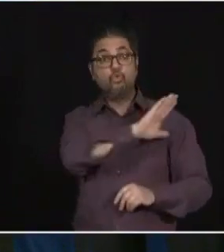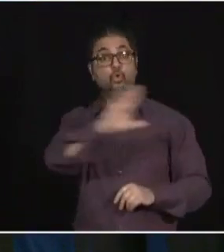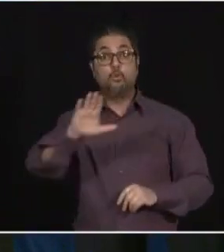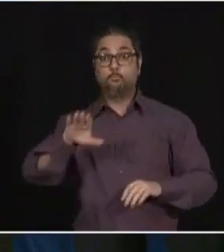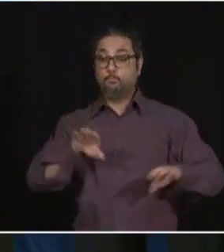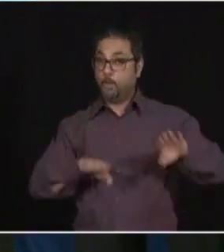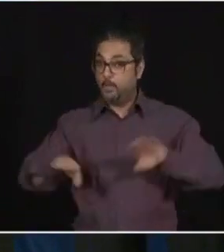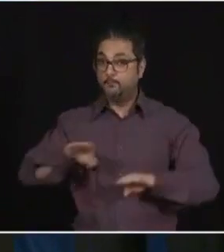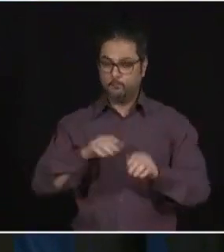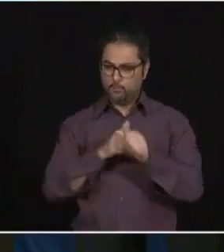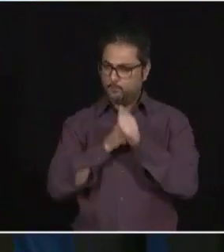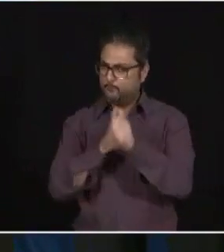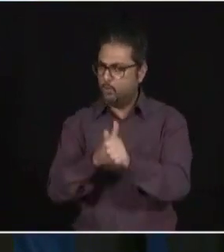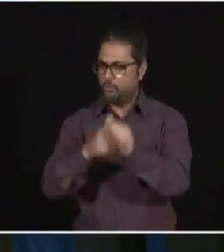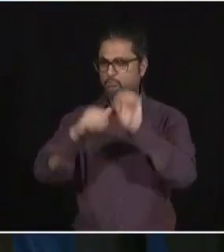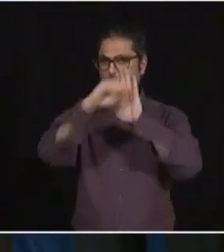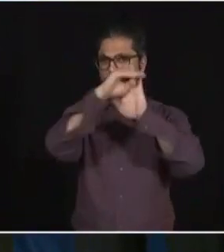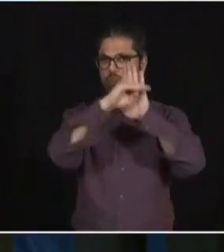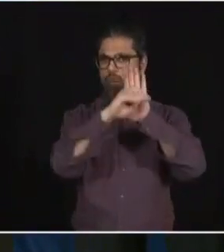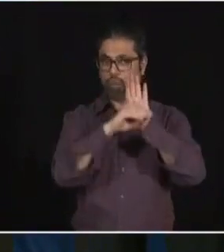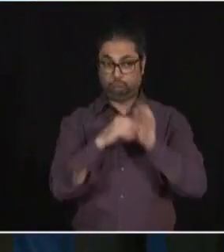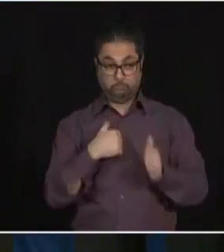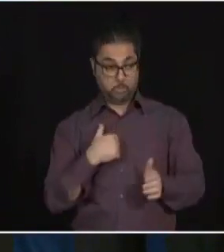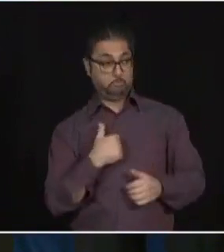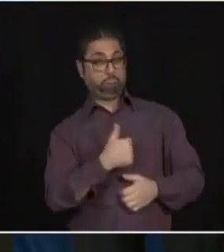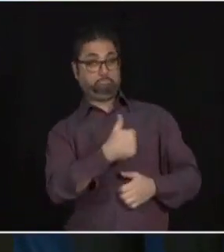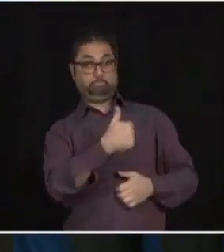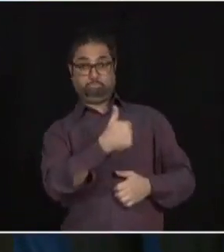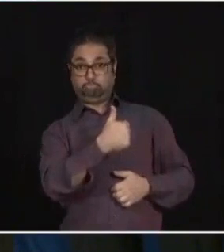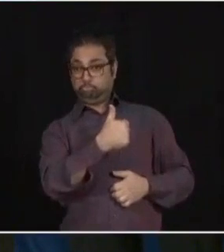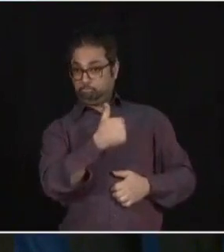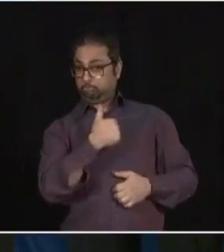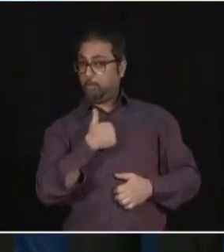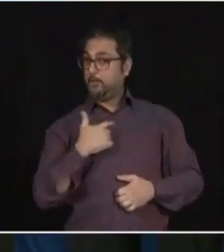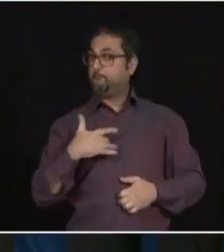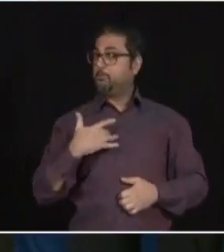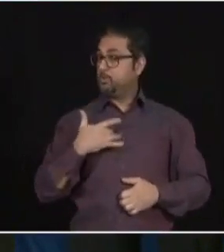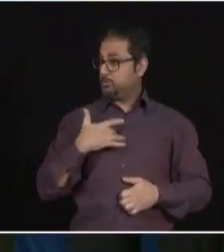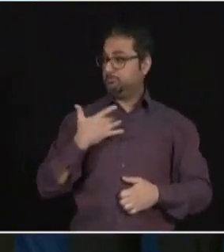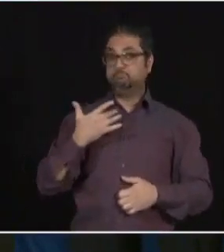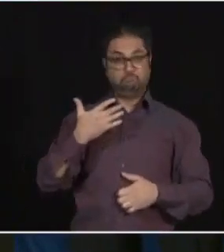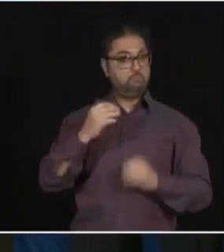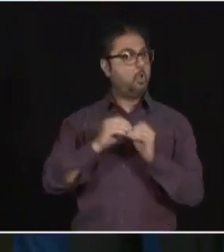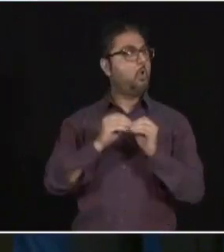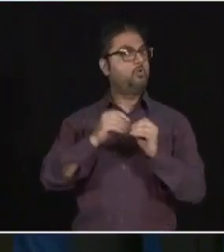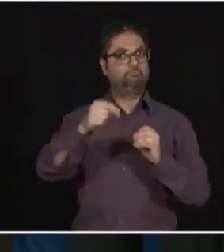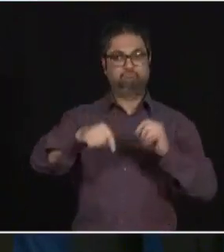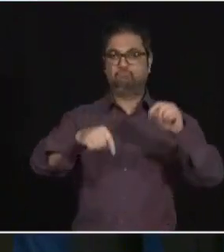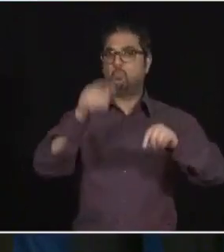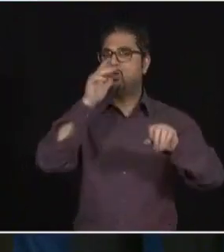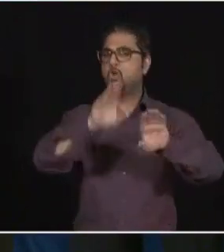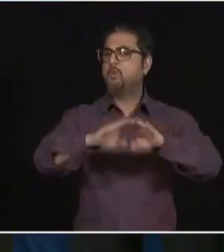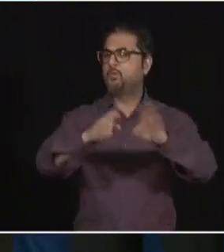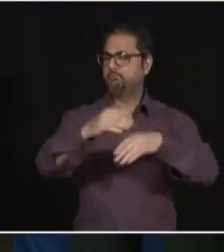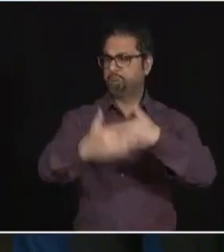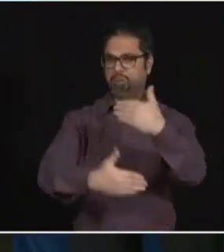on as other seasons do open. People are quite aware of what the expectation is regarding social distancing.